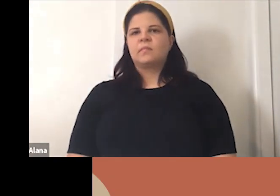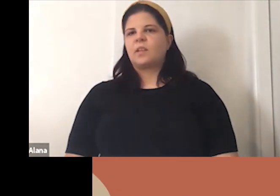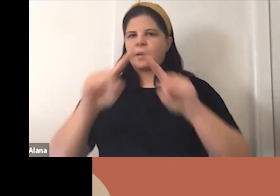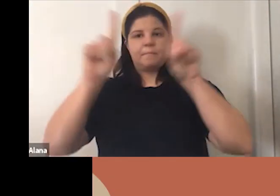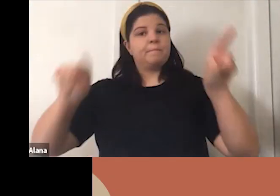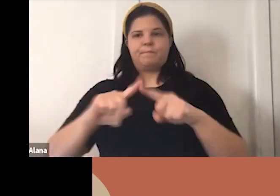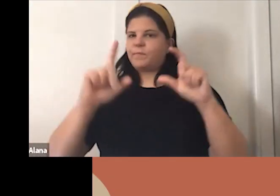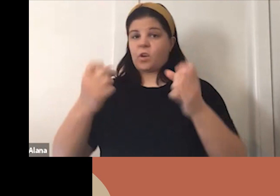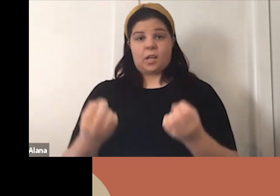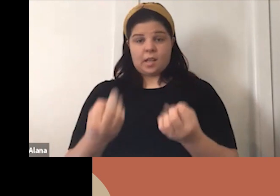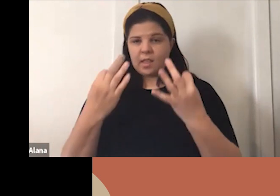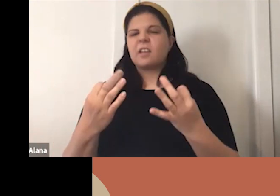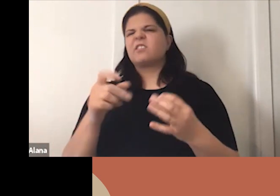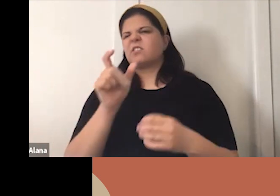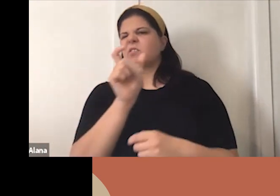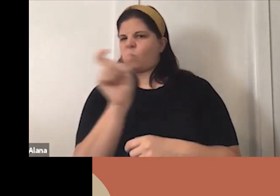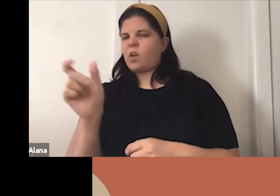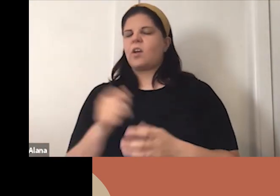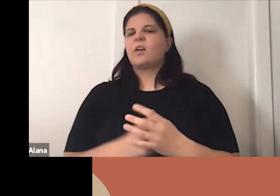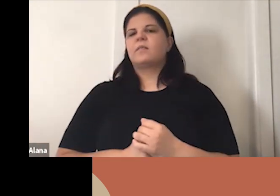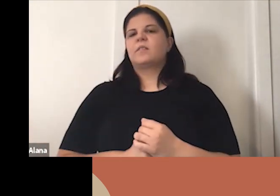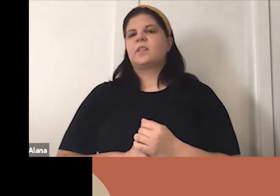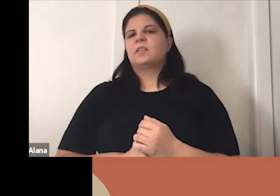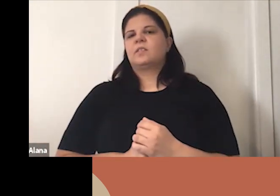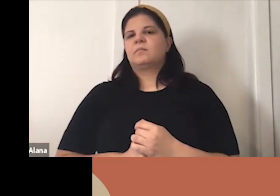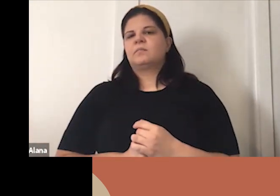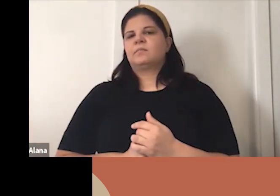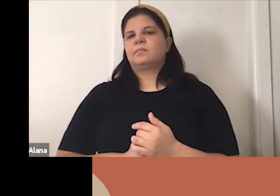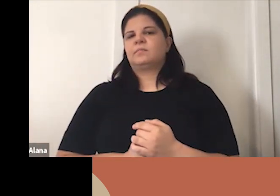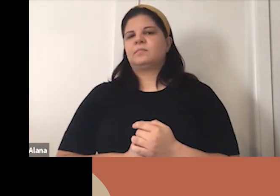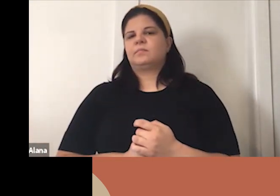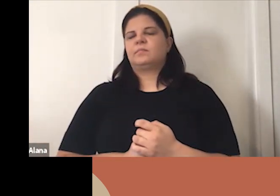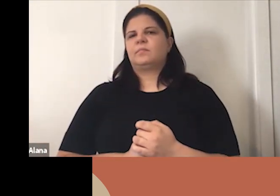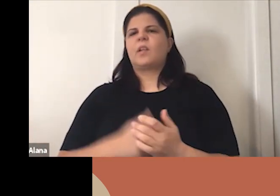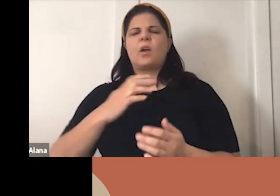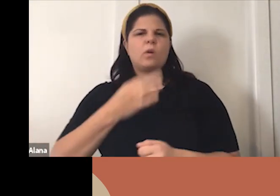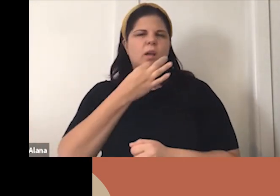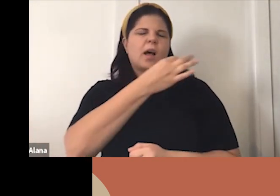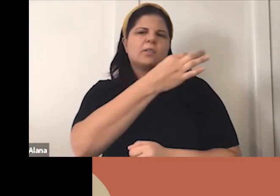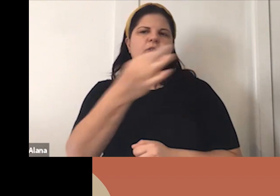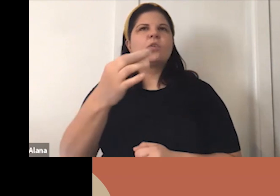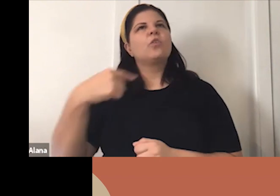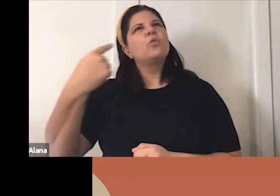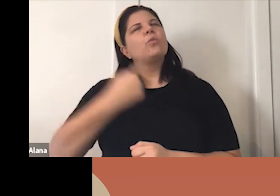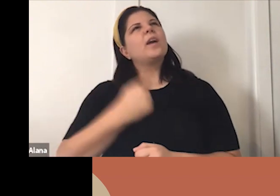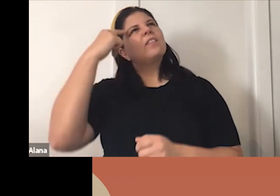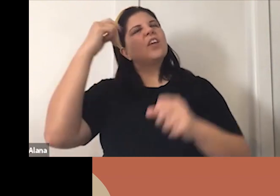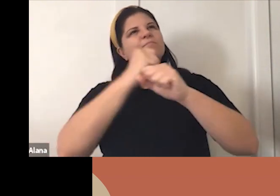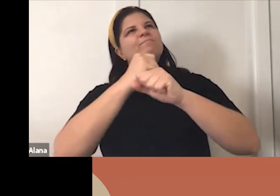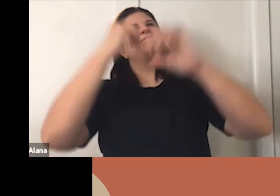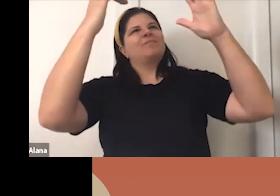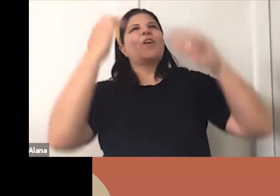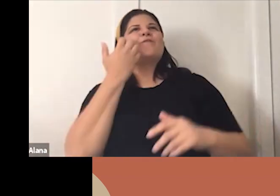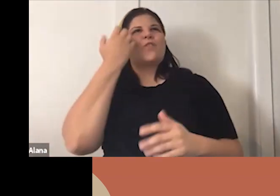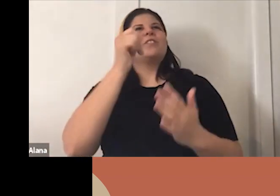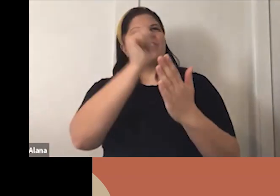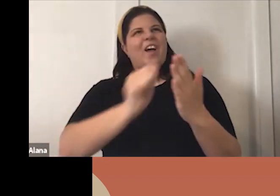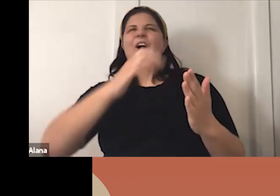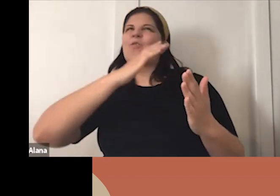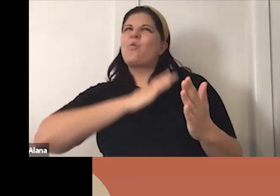But what I would like to ask is what is it we want the future of the arts to be?